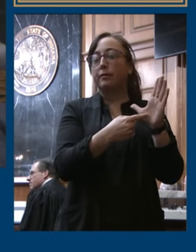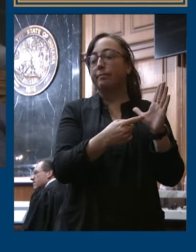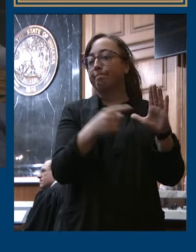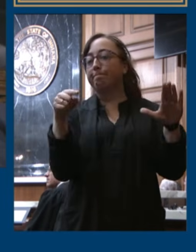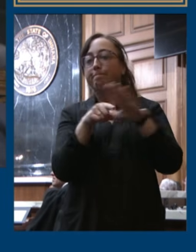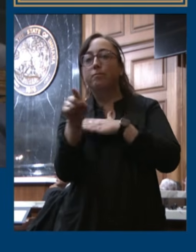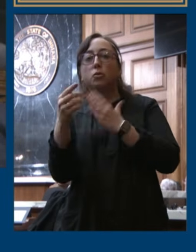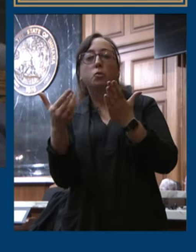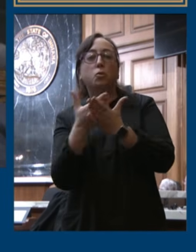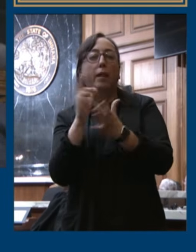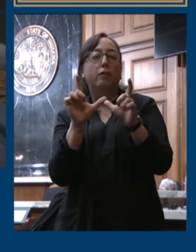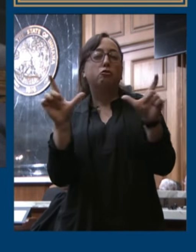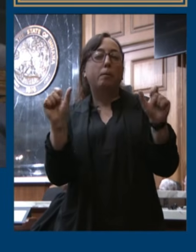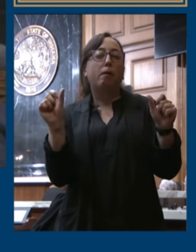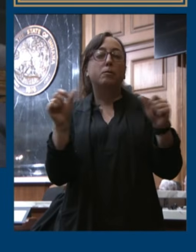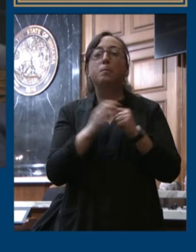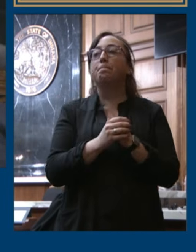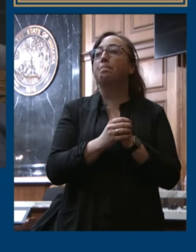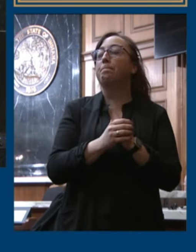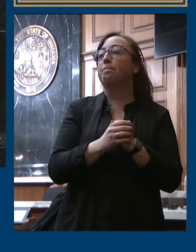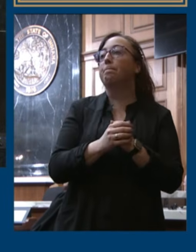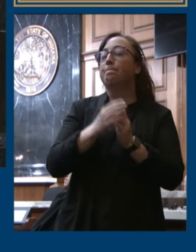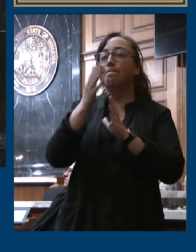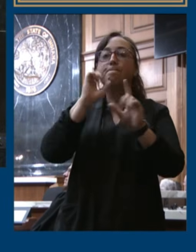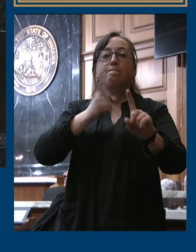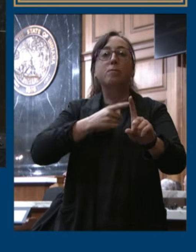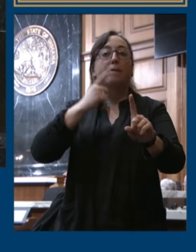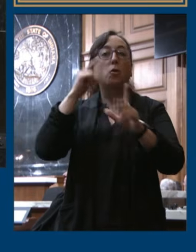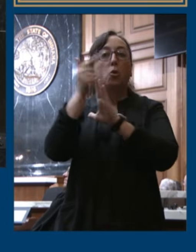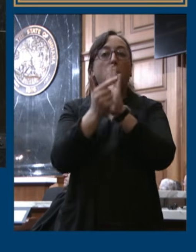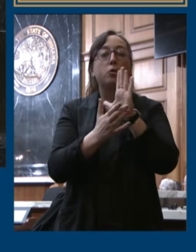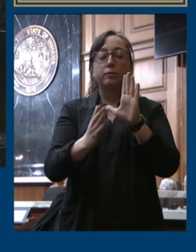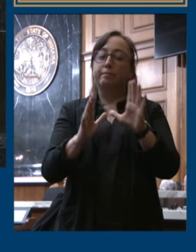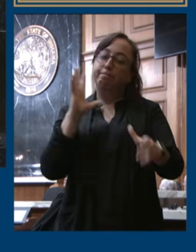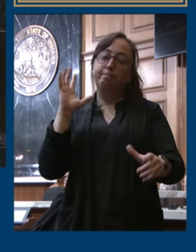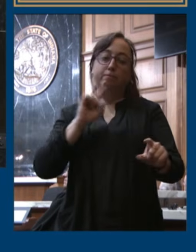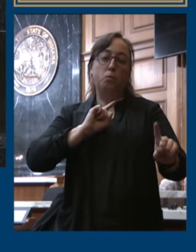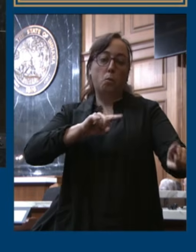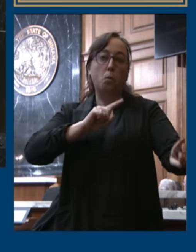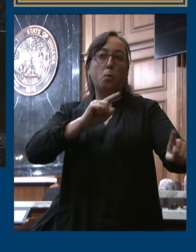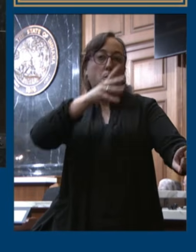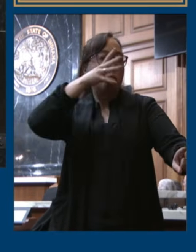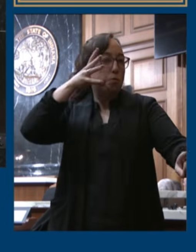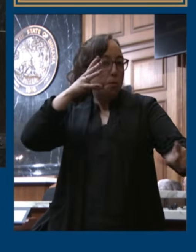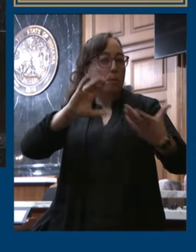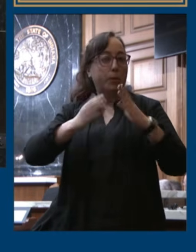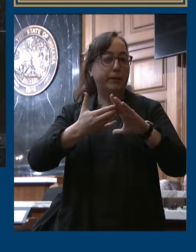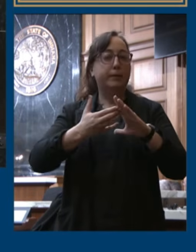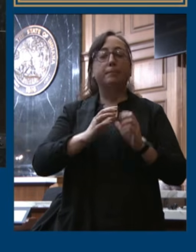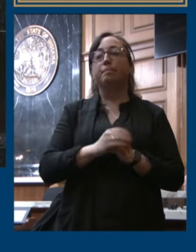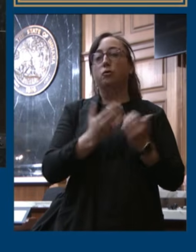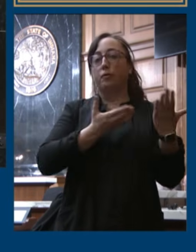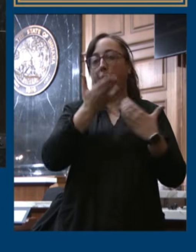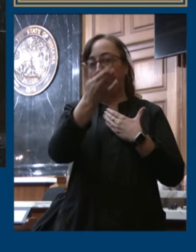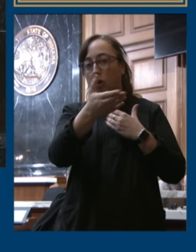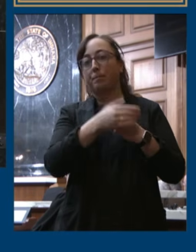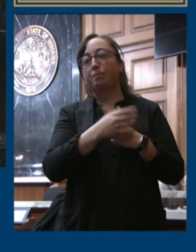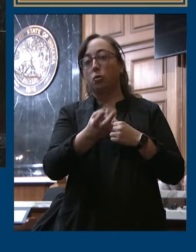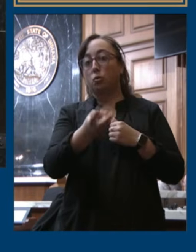PATHWAYS, AND INCENTIVES FOR LAWYERS TO SERVE IN RURAL COUNTIES. TWO OF YOUR LEGISLATIVE INITIATIVES LAST SESSION ALSO